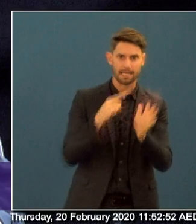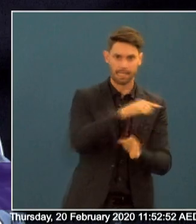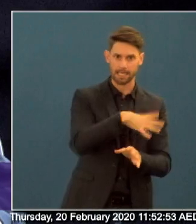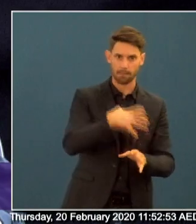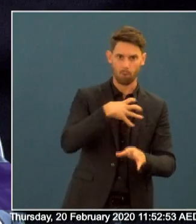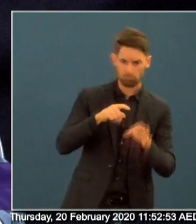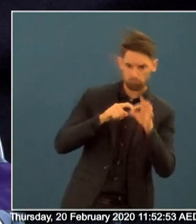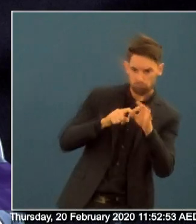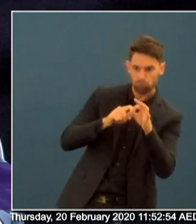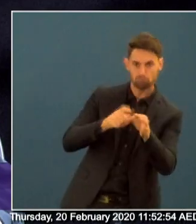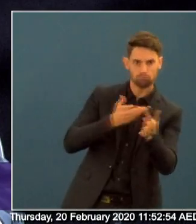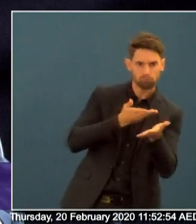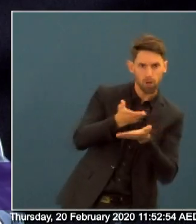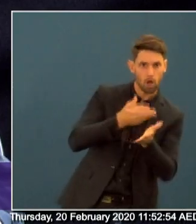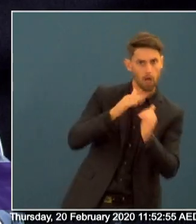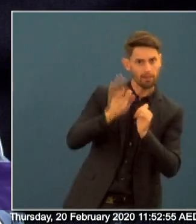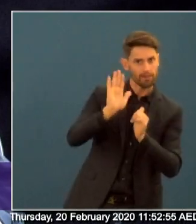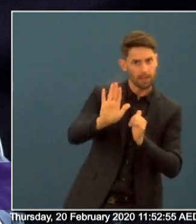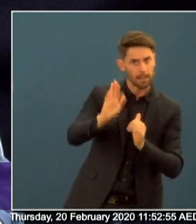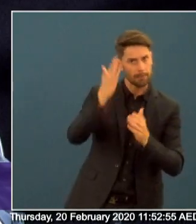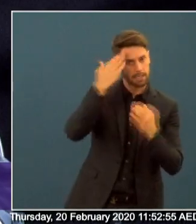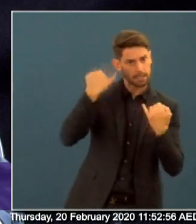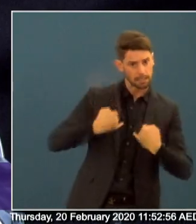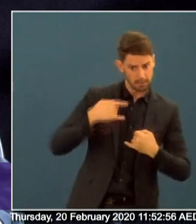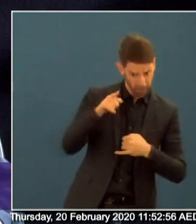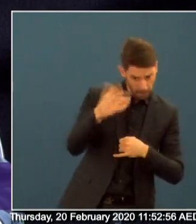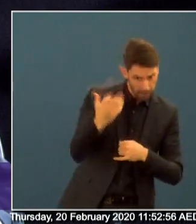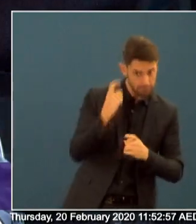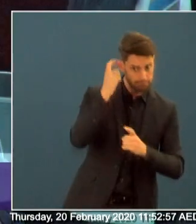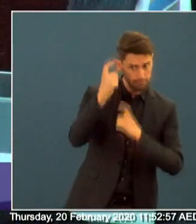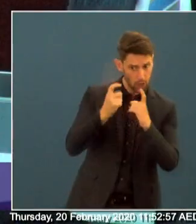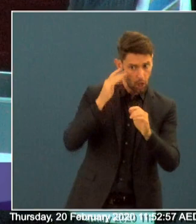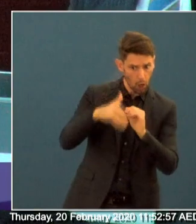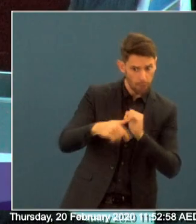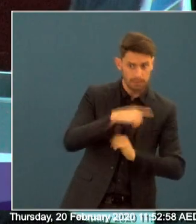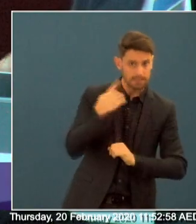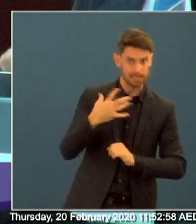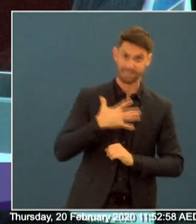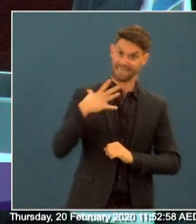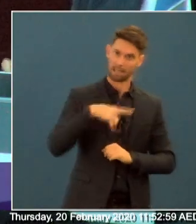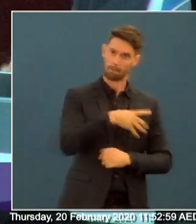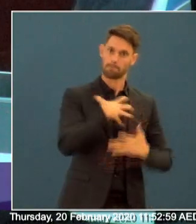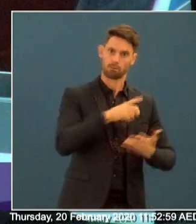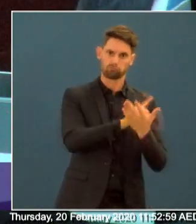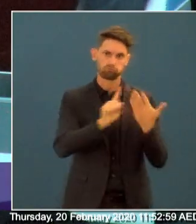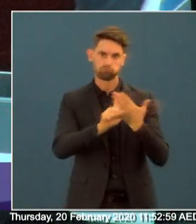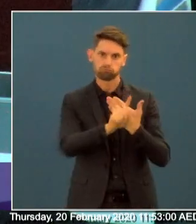and of experiencing suicidal ideation. Are there specialist services available in Australia